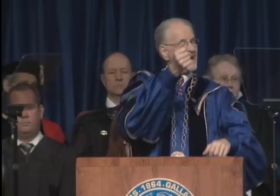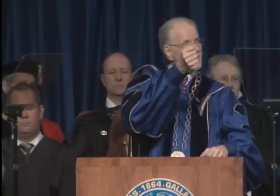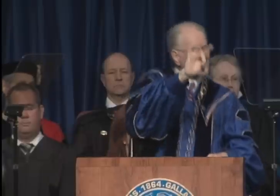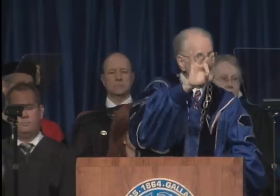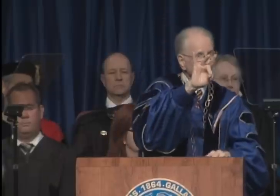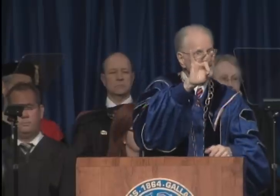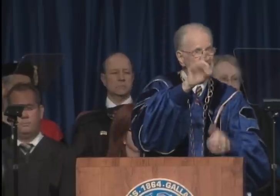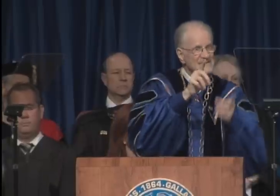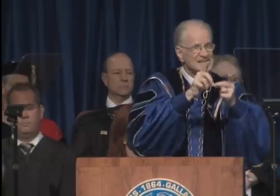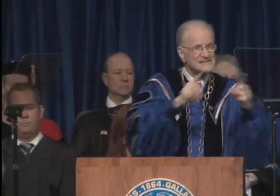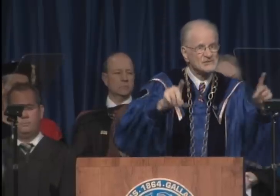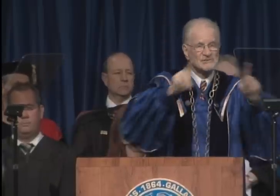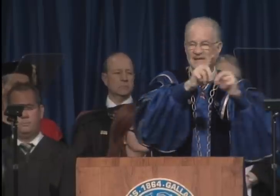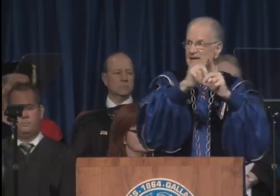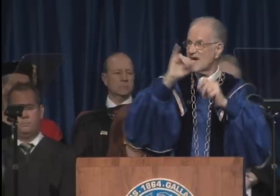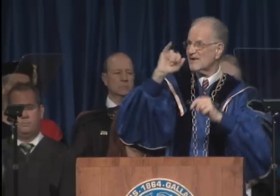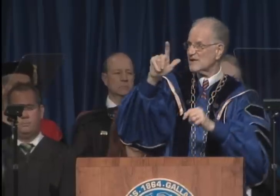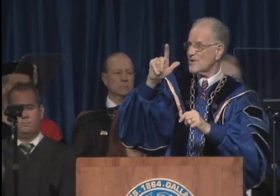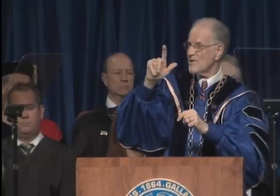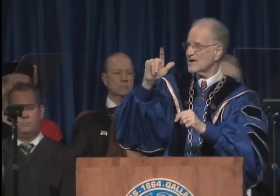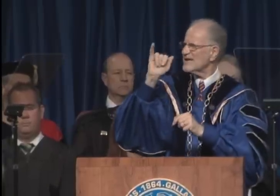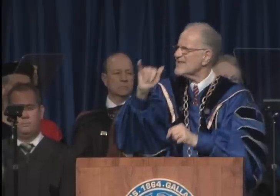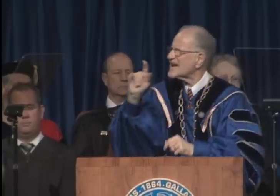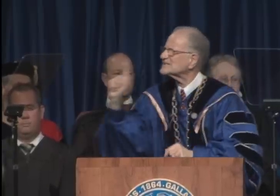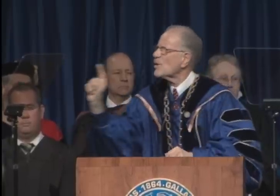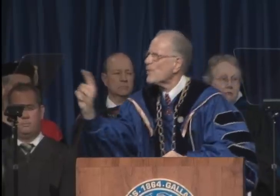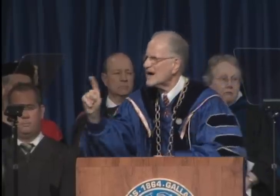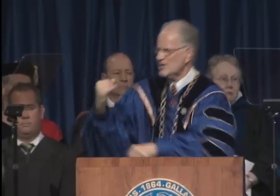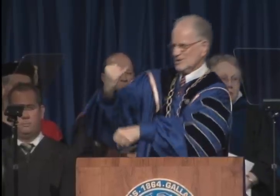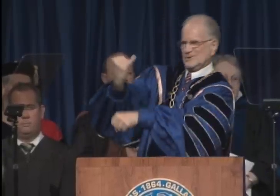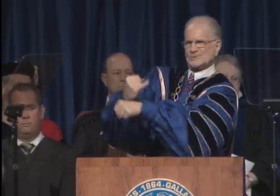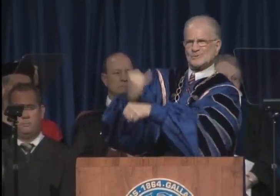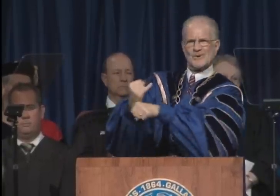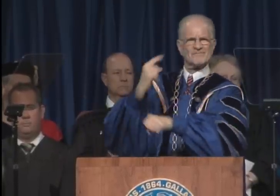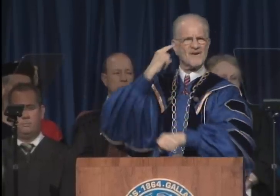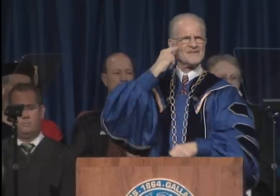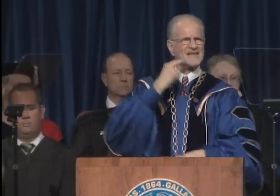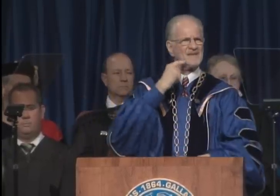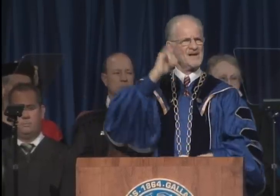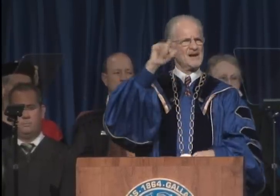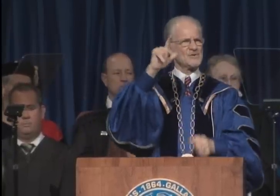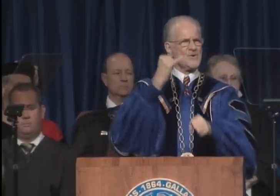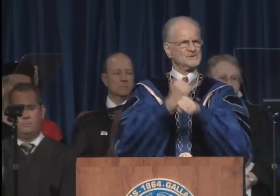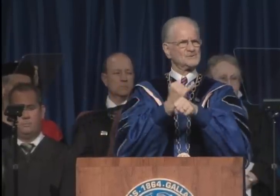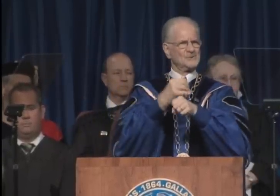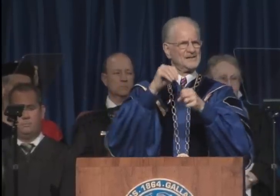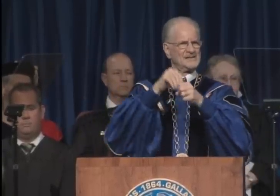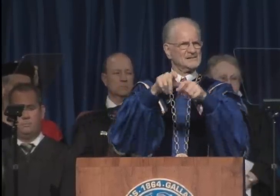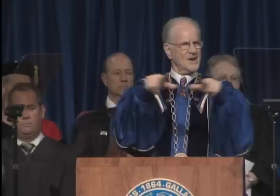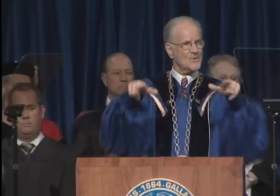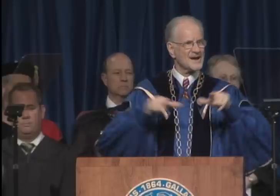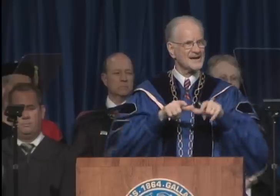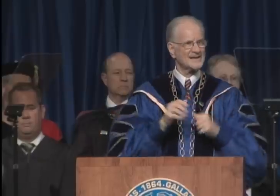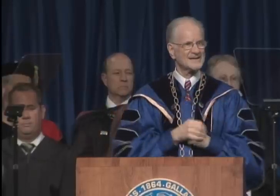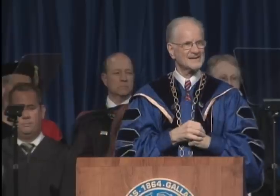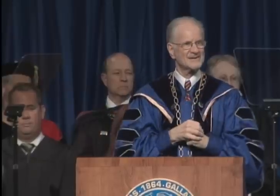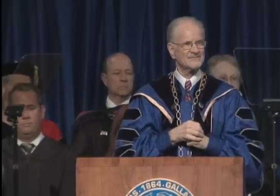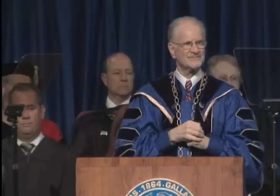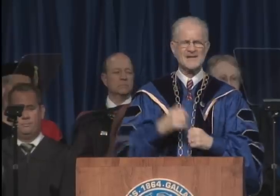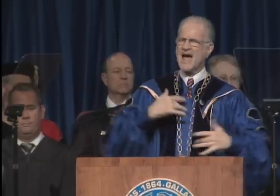from the 18th District of Illinois. And that's actually where the Illinois School of the Deaf